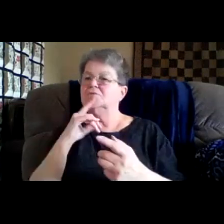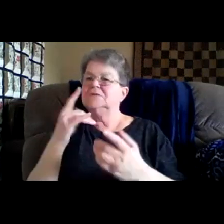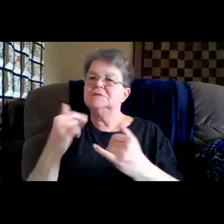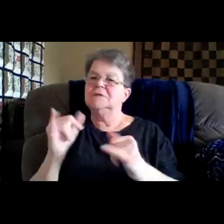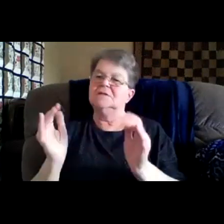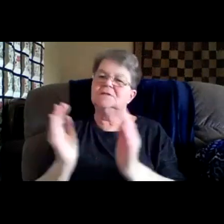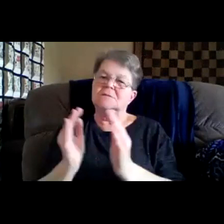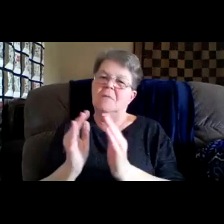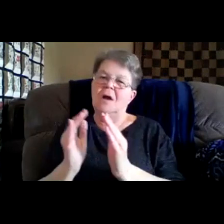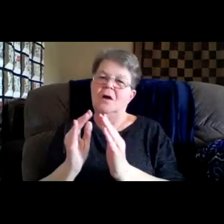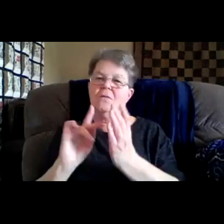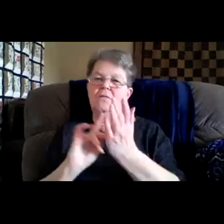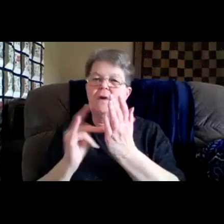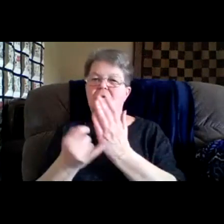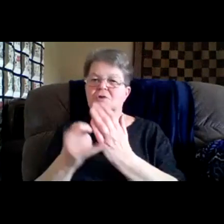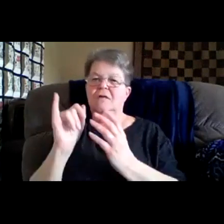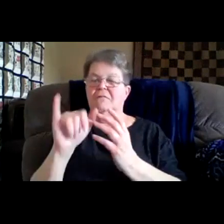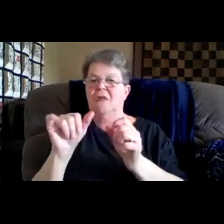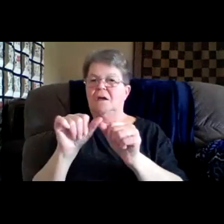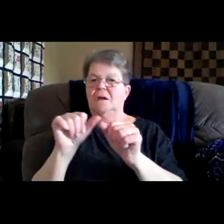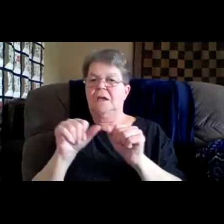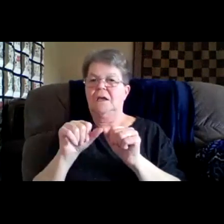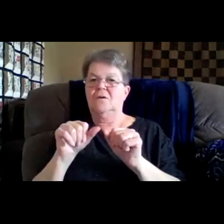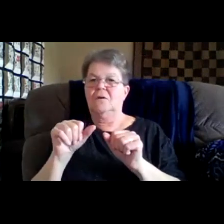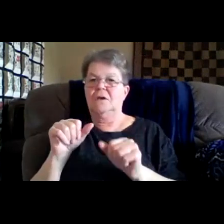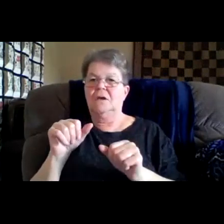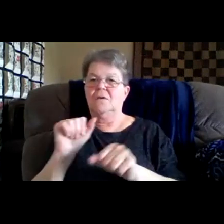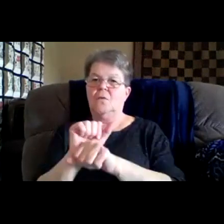So that area working with older adults